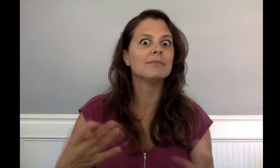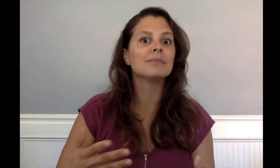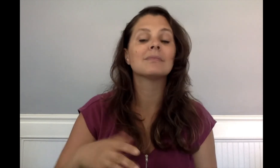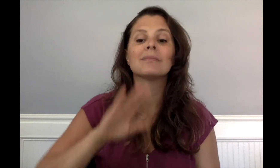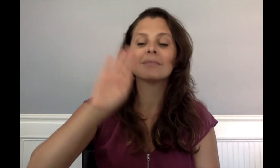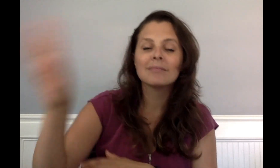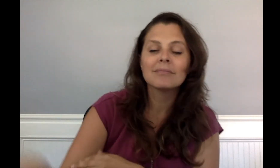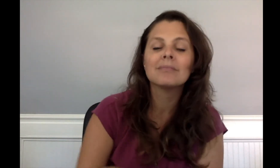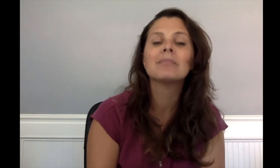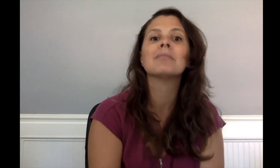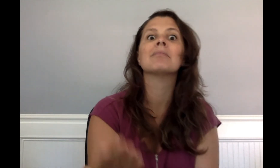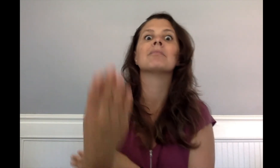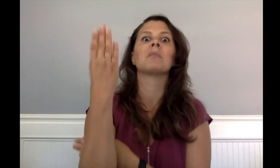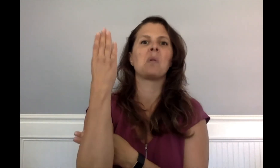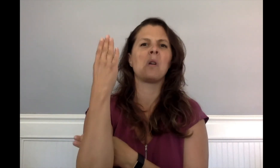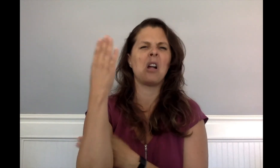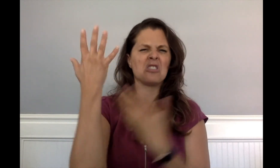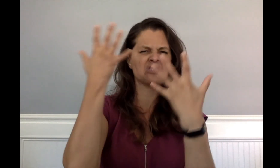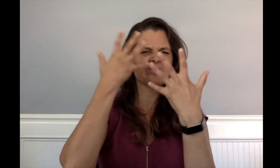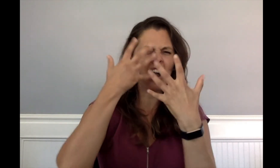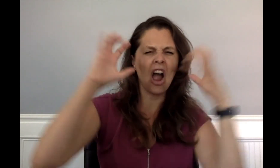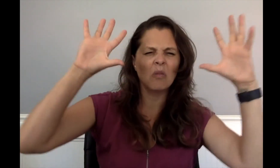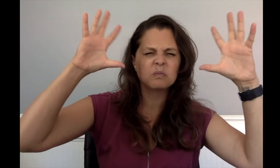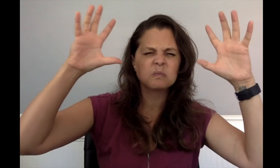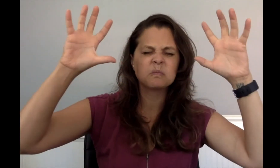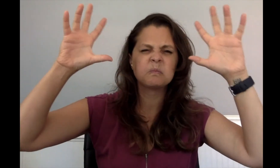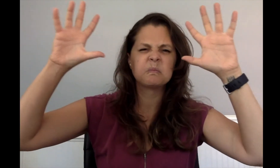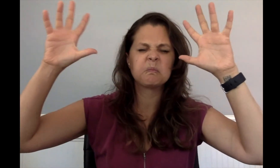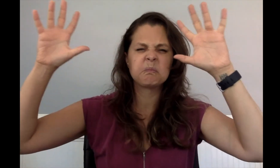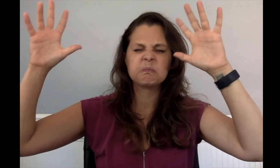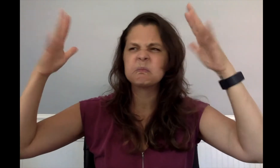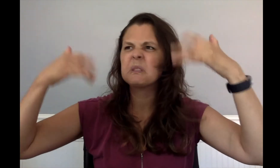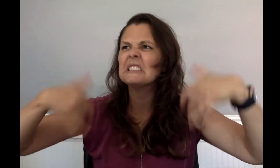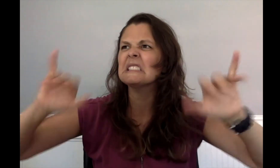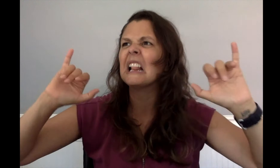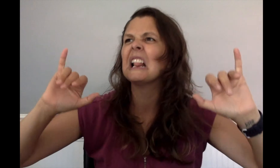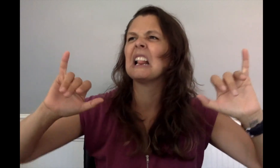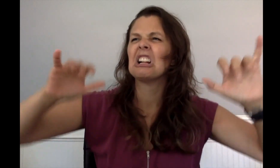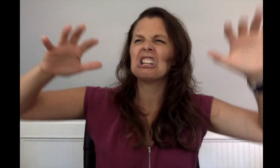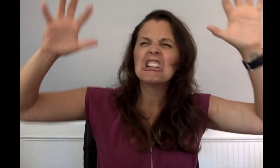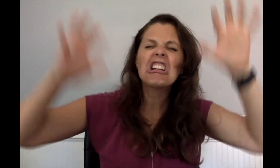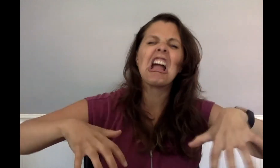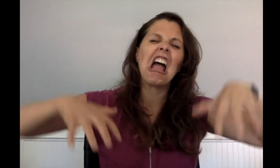The next day was as dark as night.